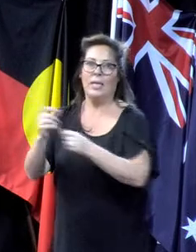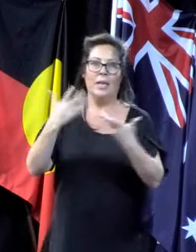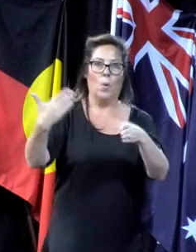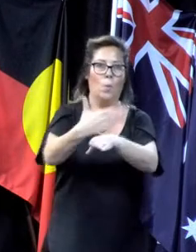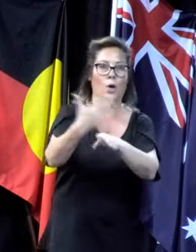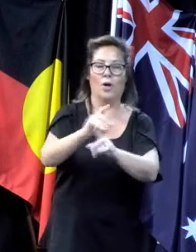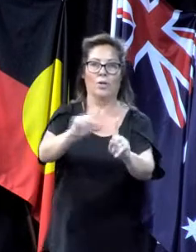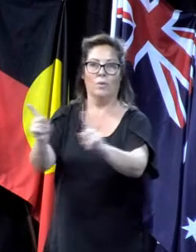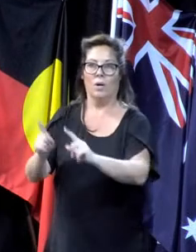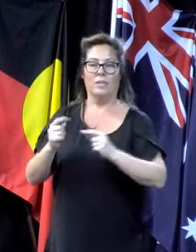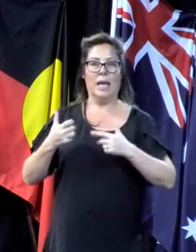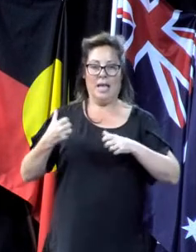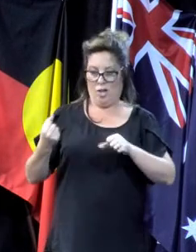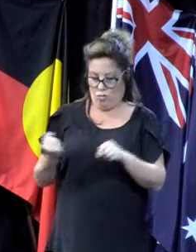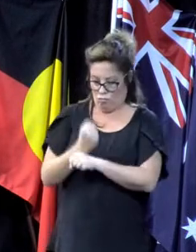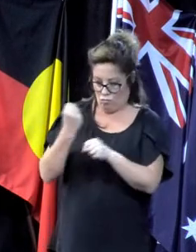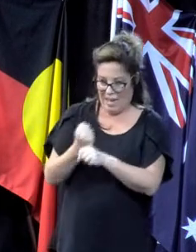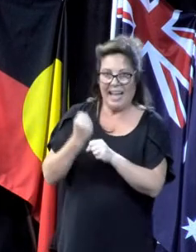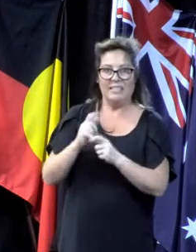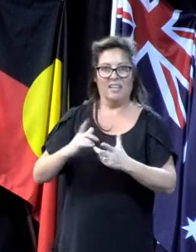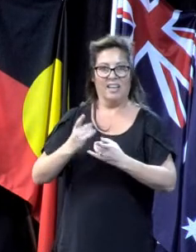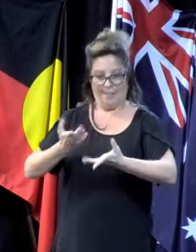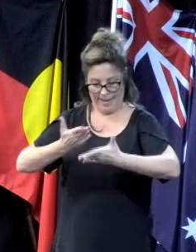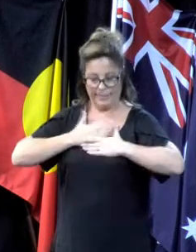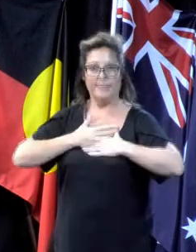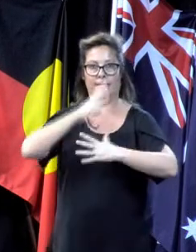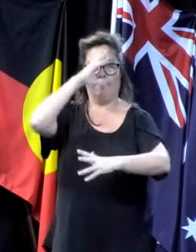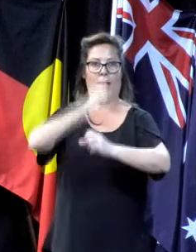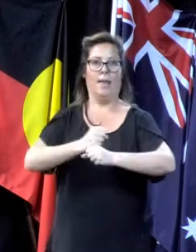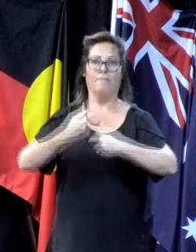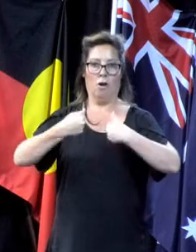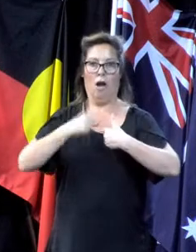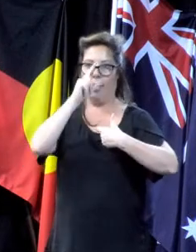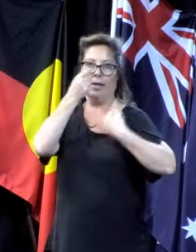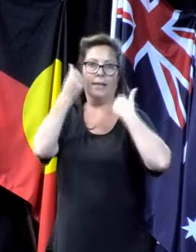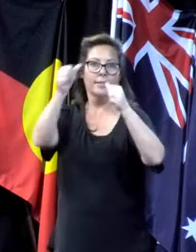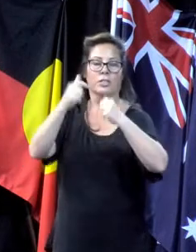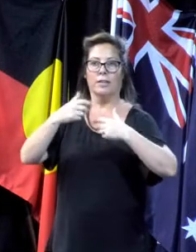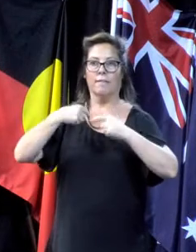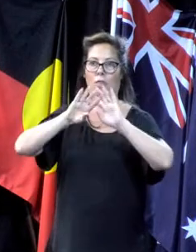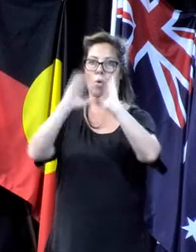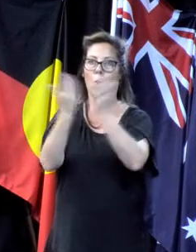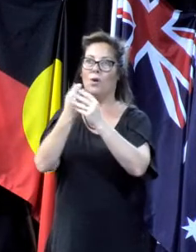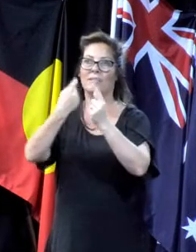that the world will be positive and engaging them in a senior education where they are actually achieving